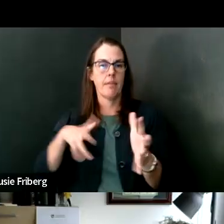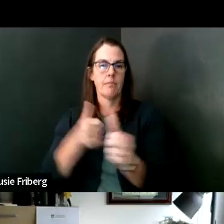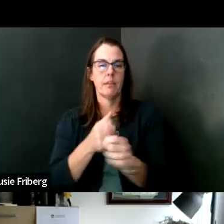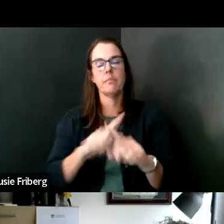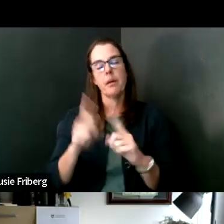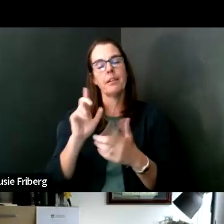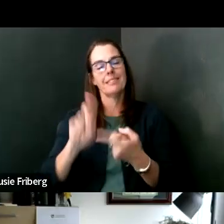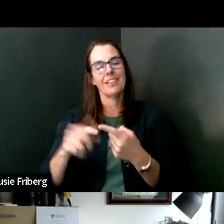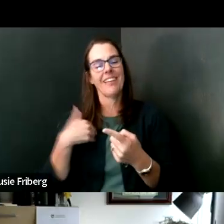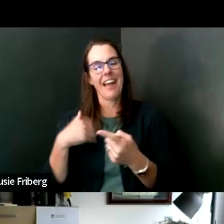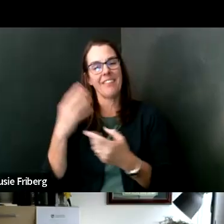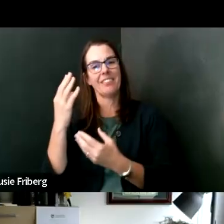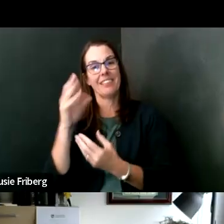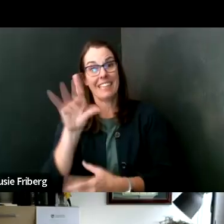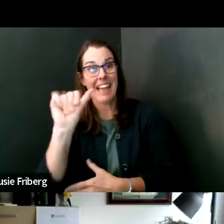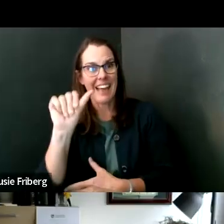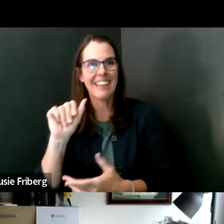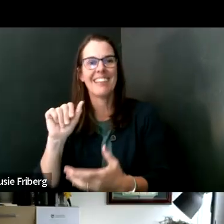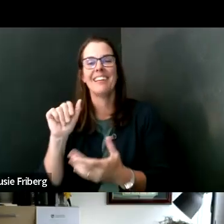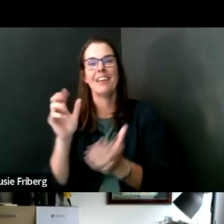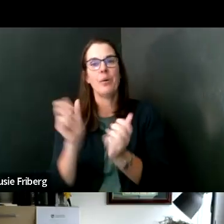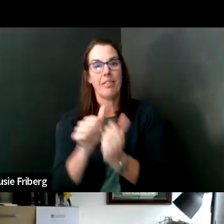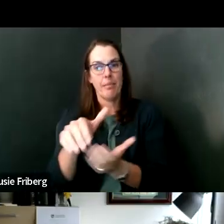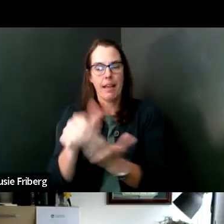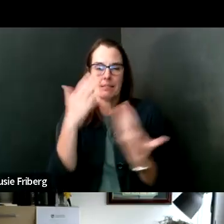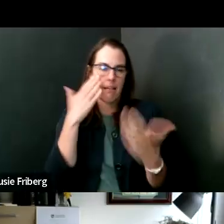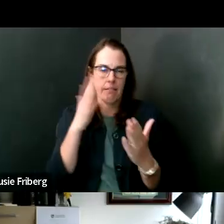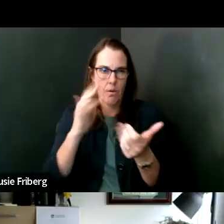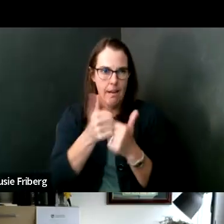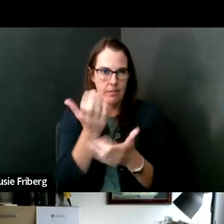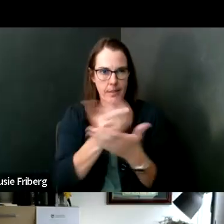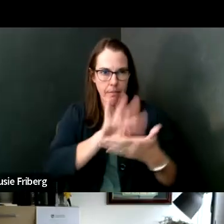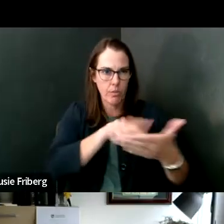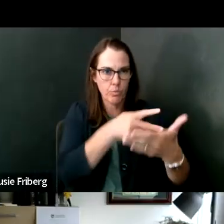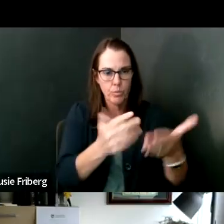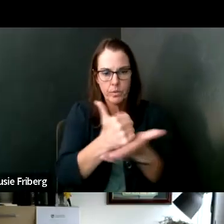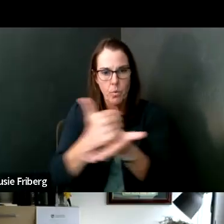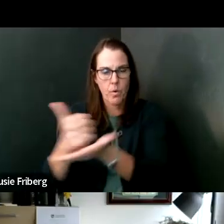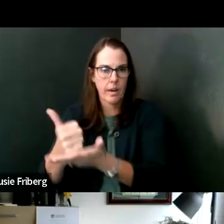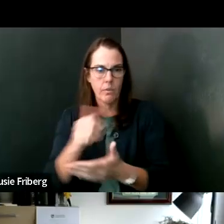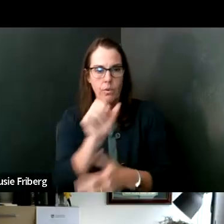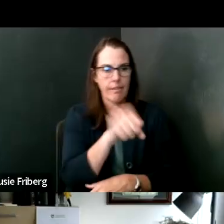material packets, I don't know for sure how some of the um rubric scoring or yes no answers will be